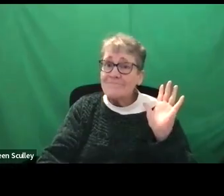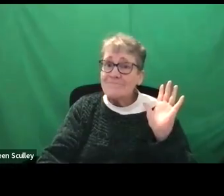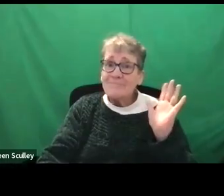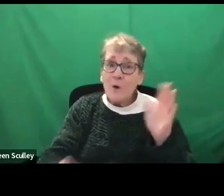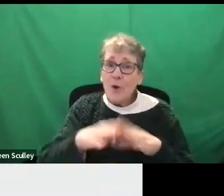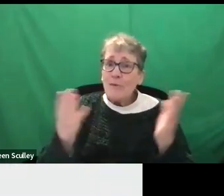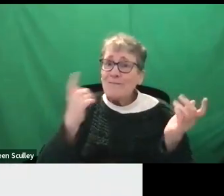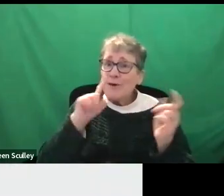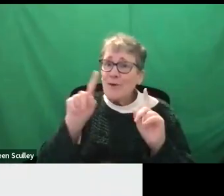And that's all.